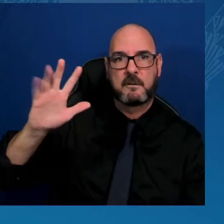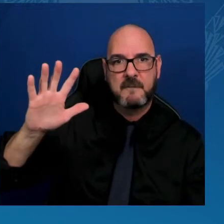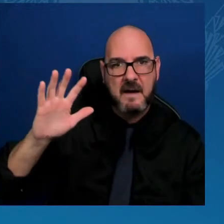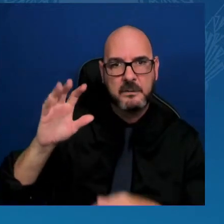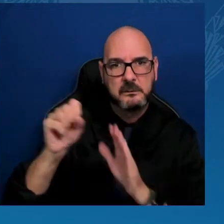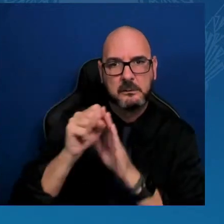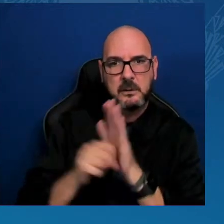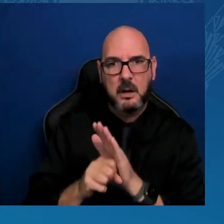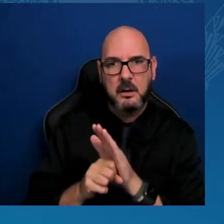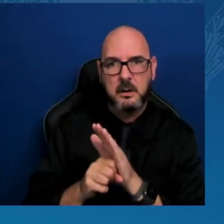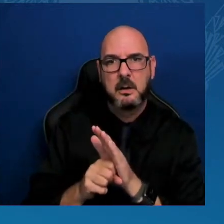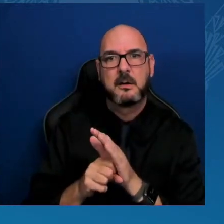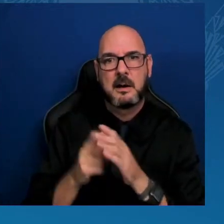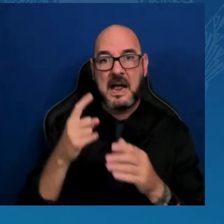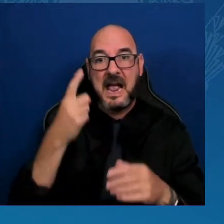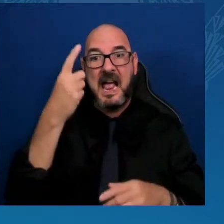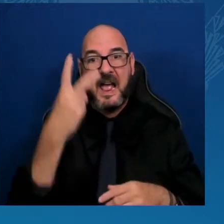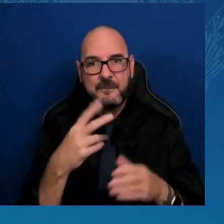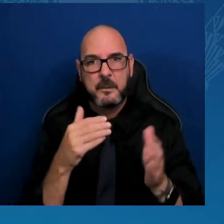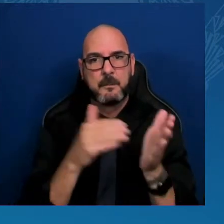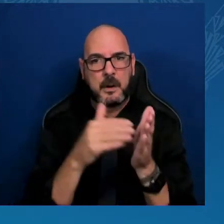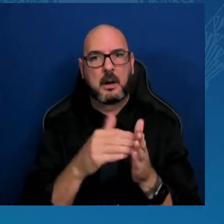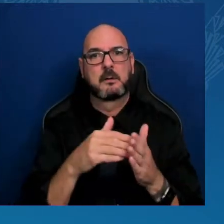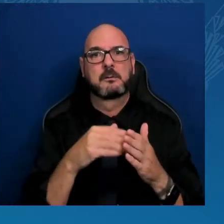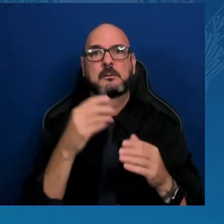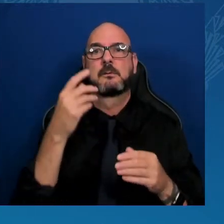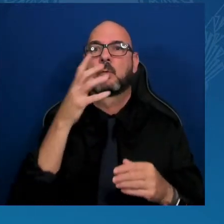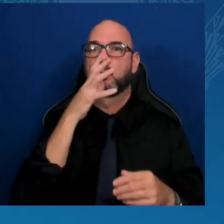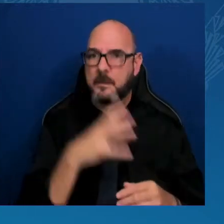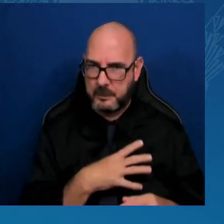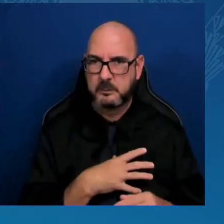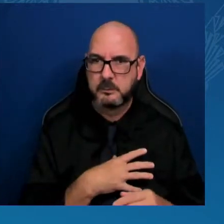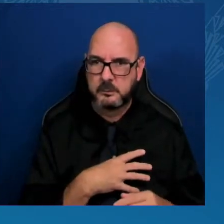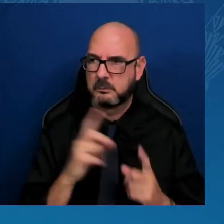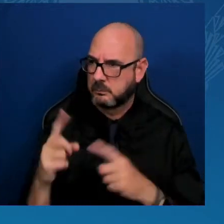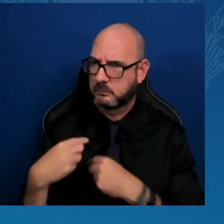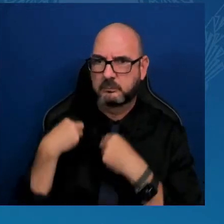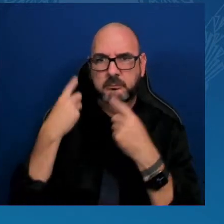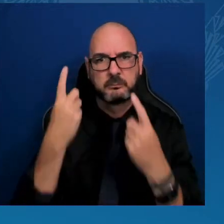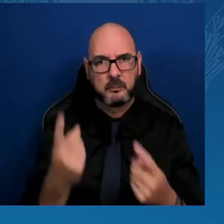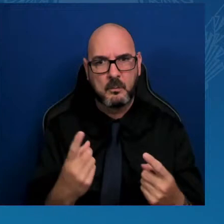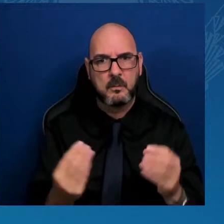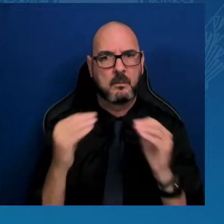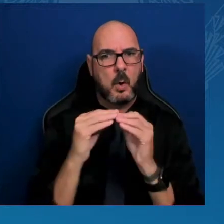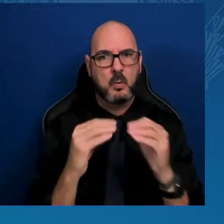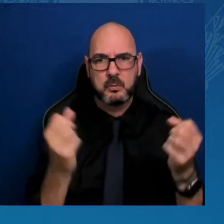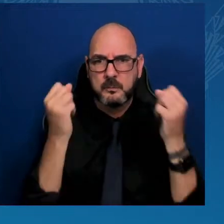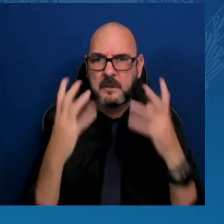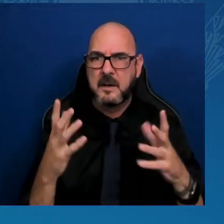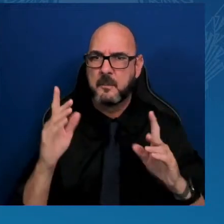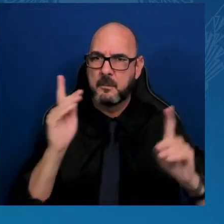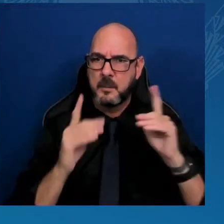For far too long, far too many people in far too many communities have lived in fear of violence.